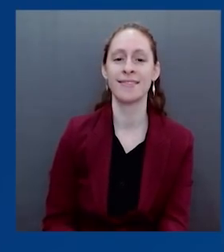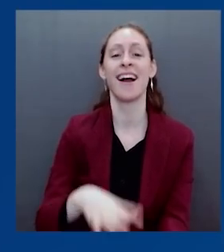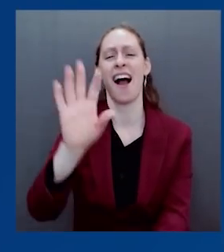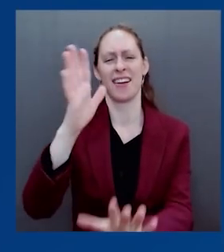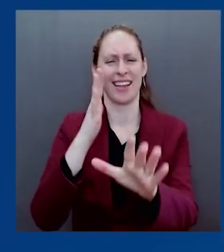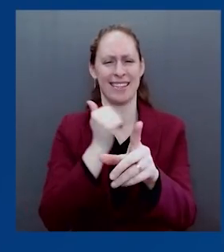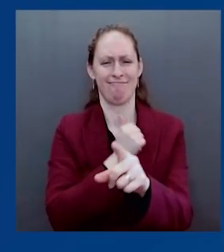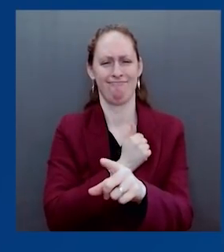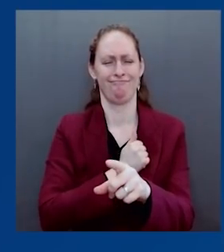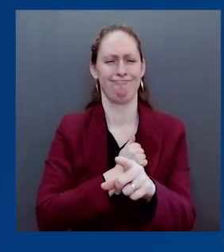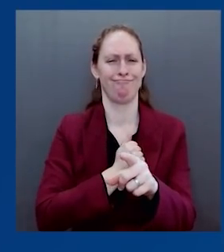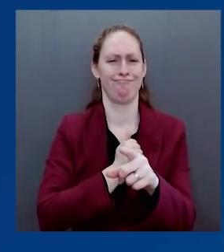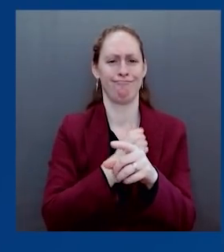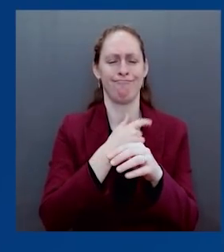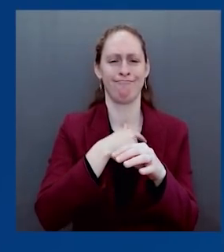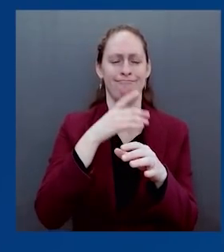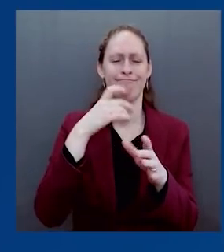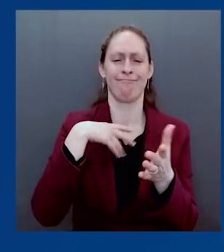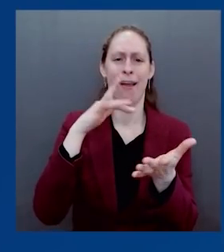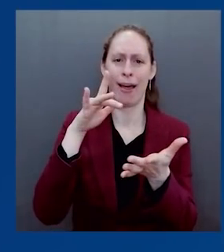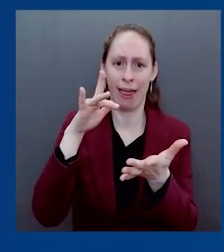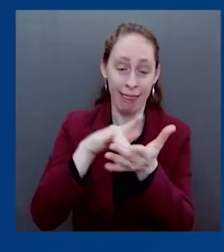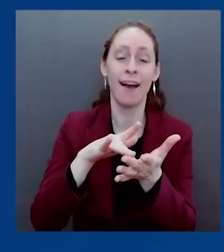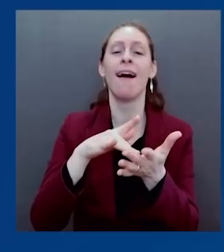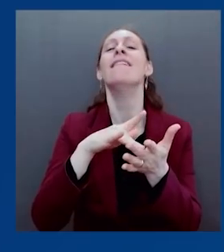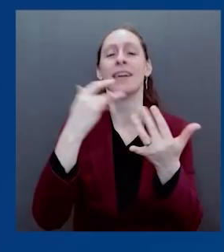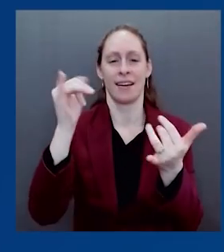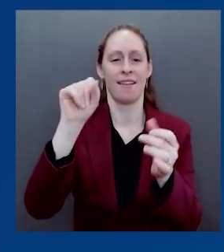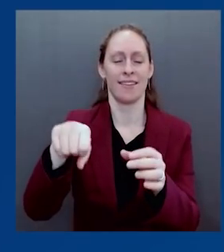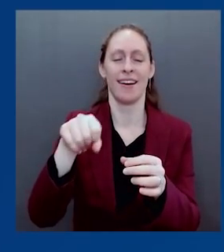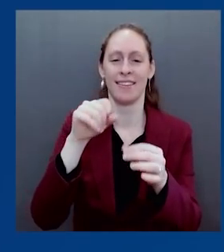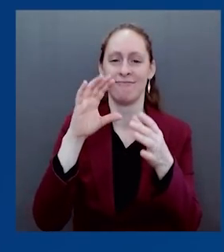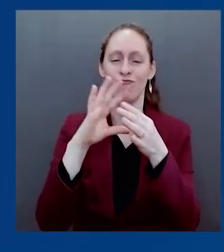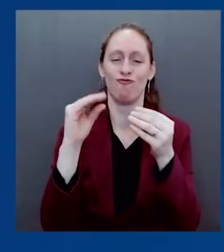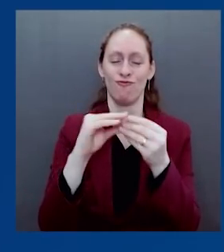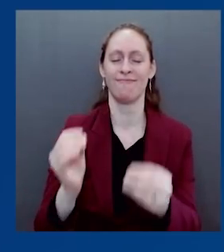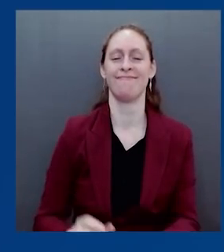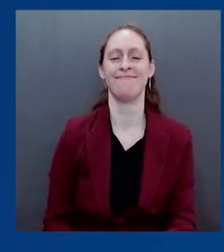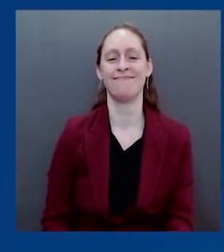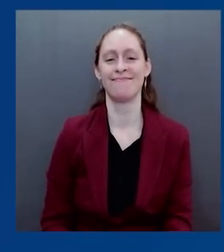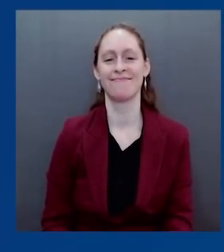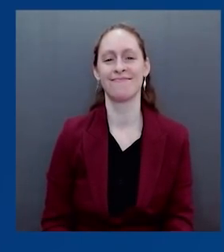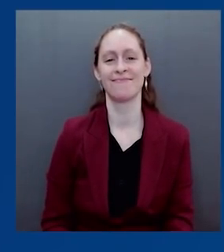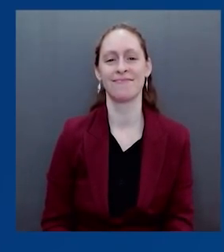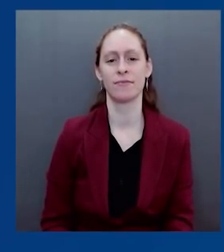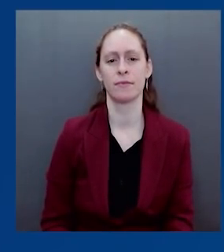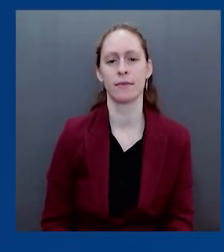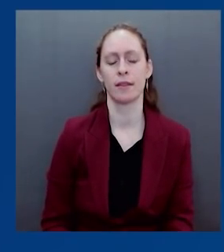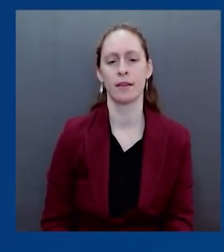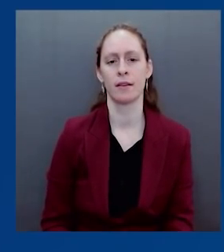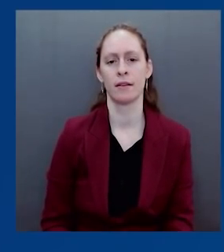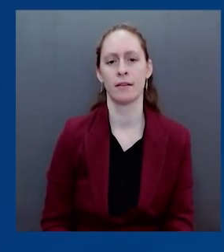The Press: Sorry about that; that was my mute button. Thanks for taking my question. I know there's a lot of focus on the quality of masks right now.